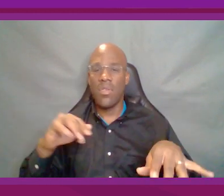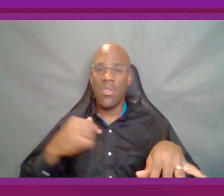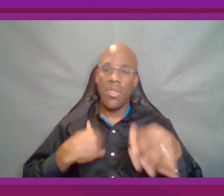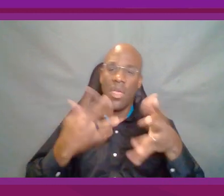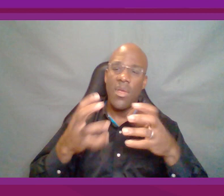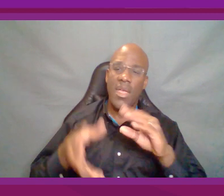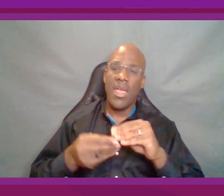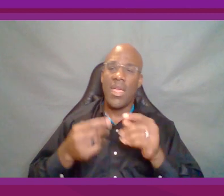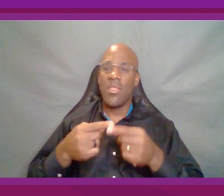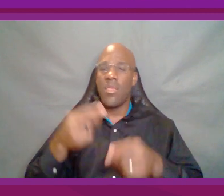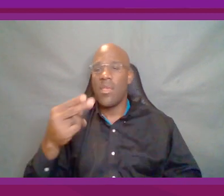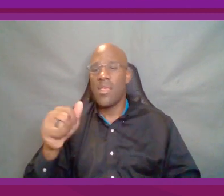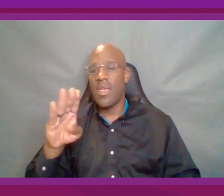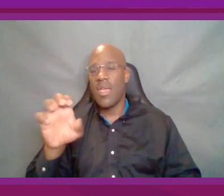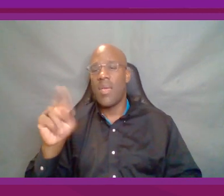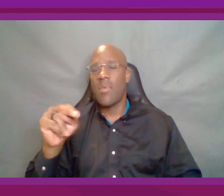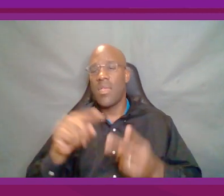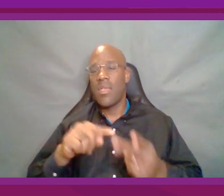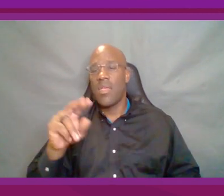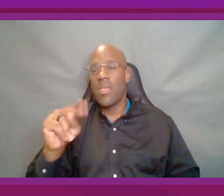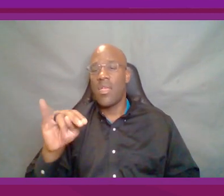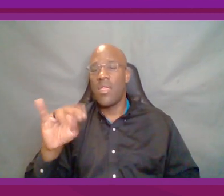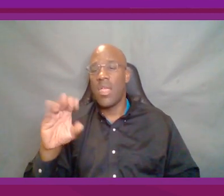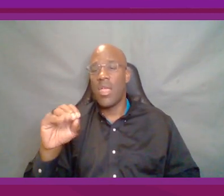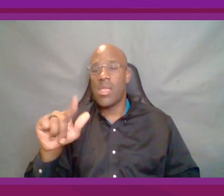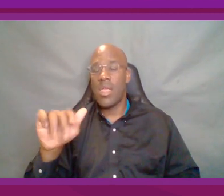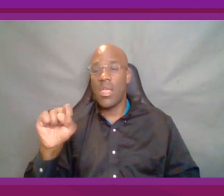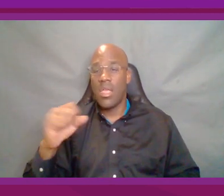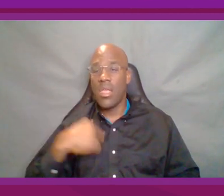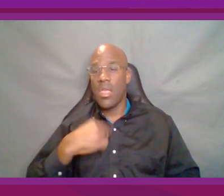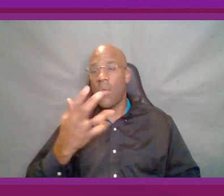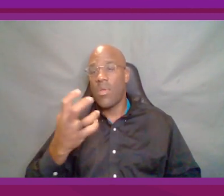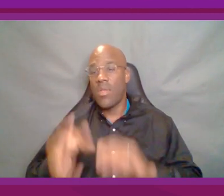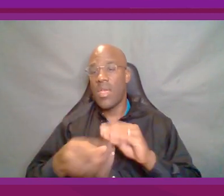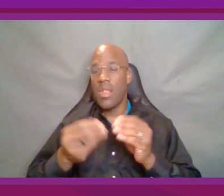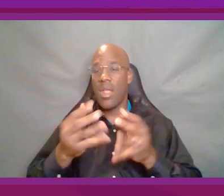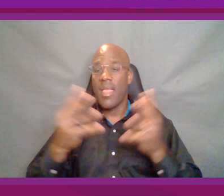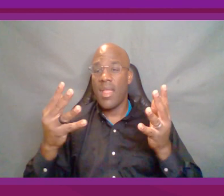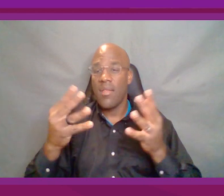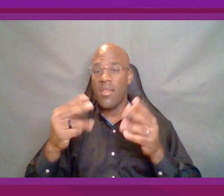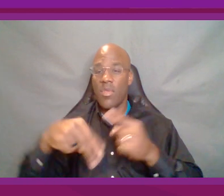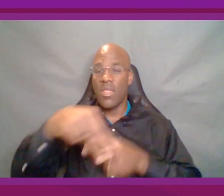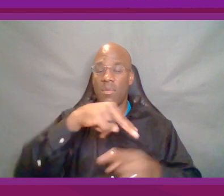[SEVANA]: I just want to add on you know Haben and Nicholas made some great points. I also want to add a lot of these perceptions